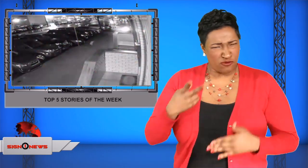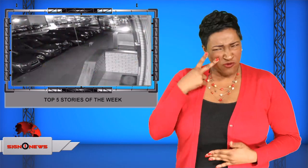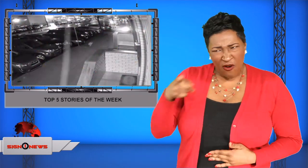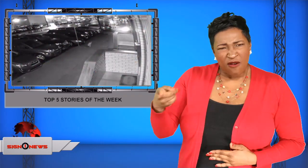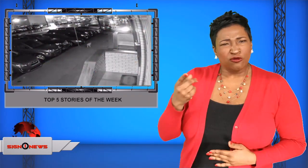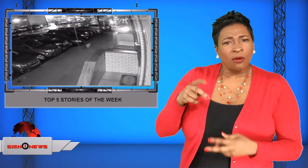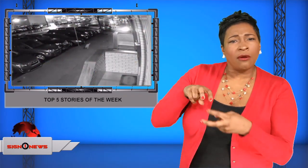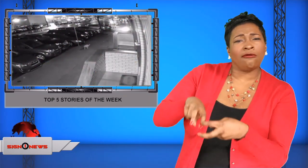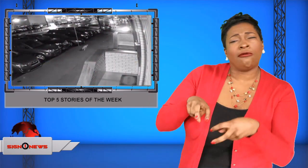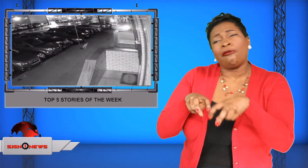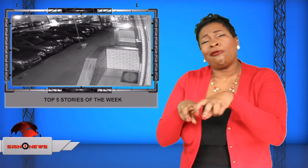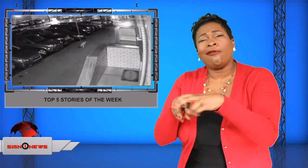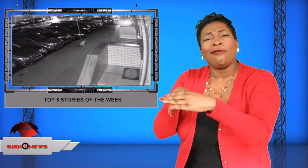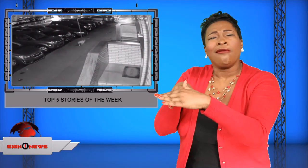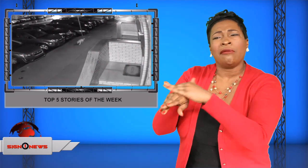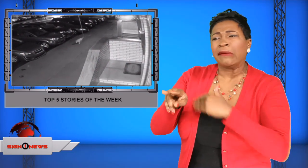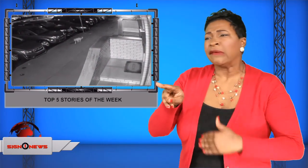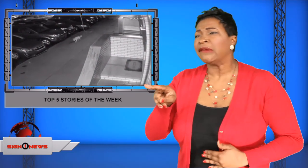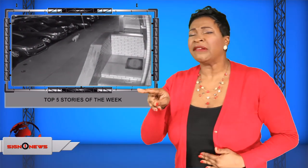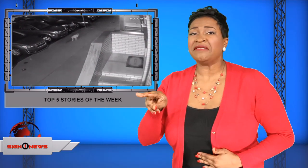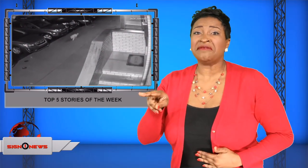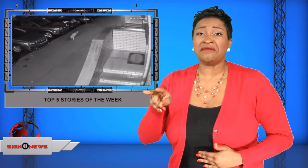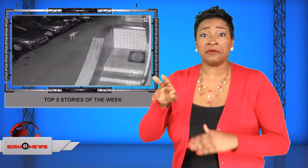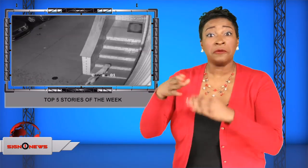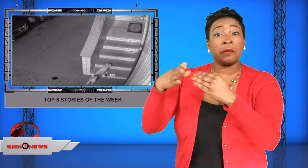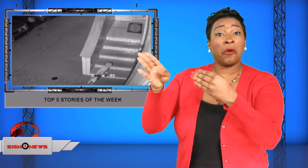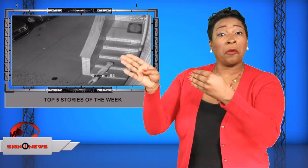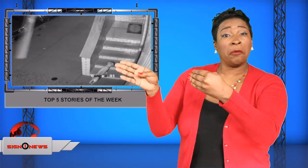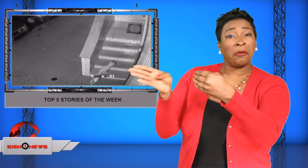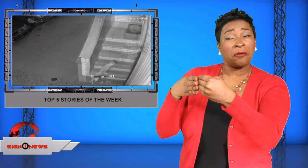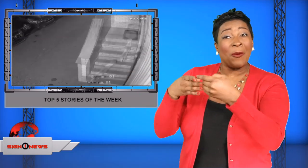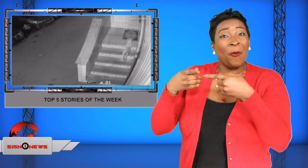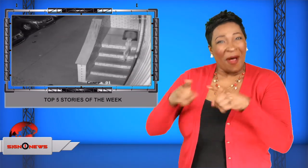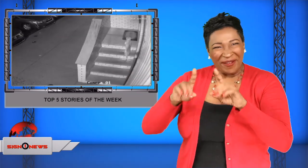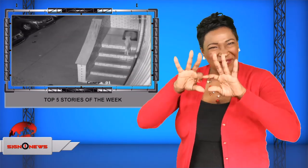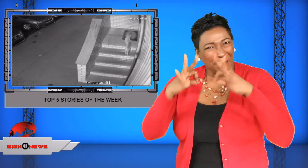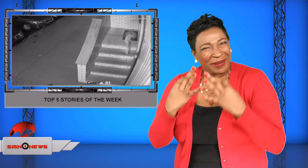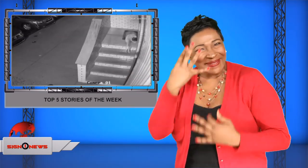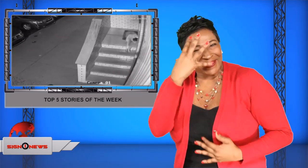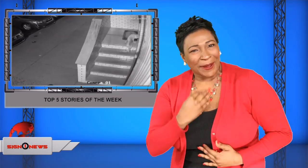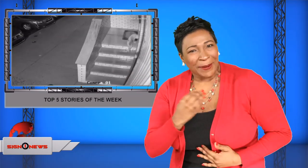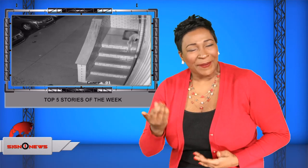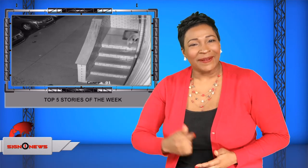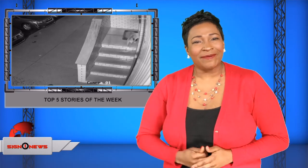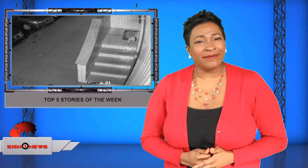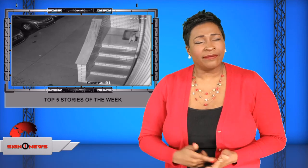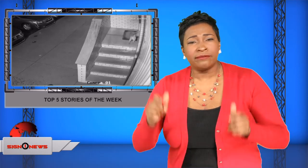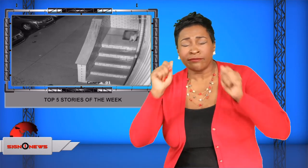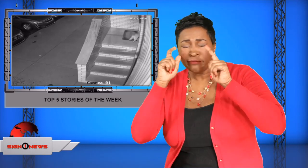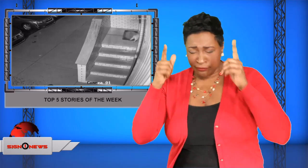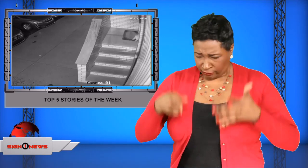A neighbor saw the dog go in and shut the door while the family inside was asleep.